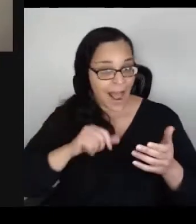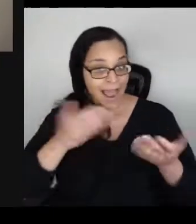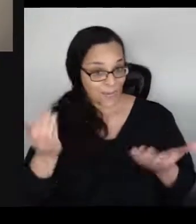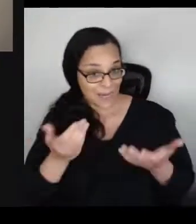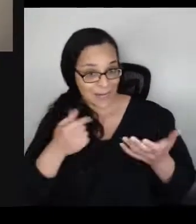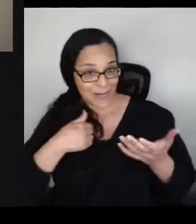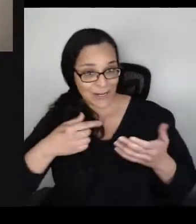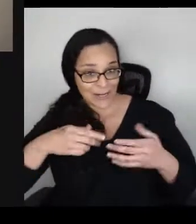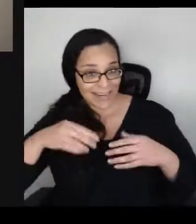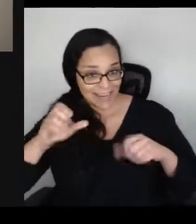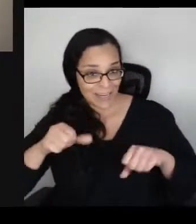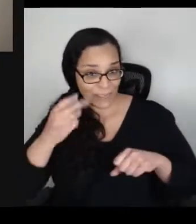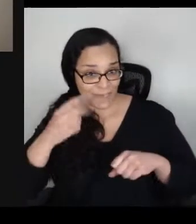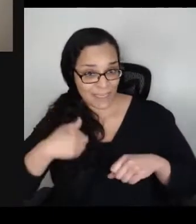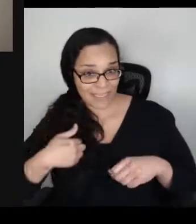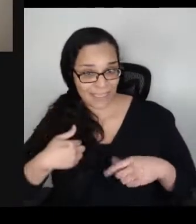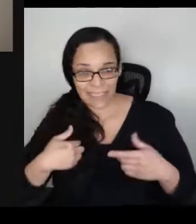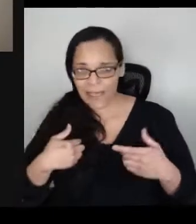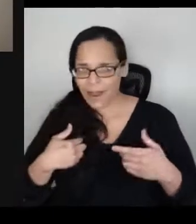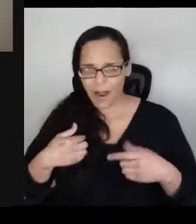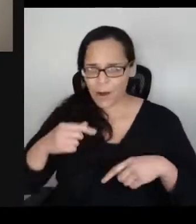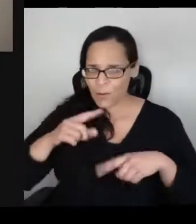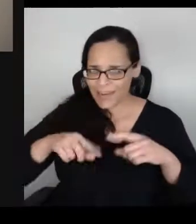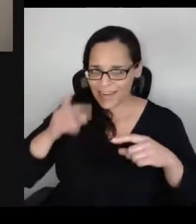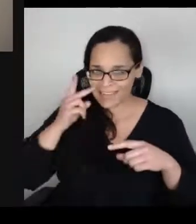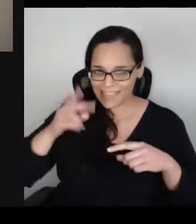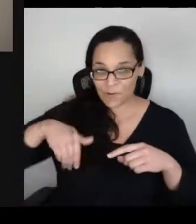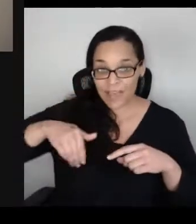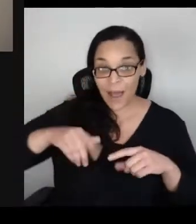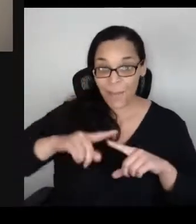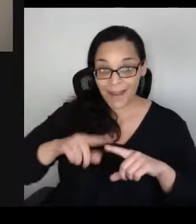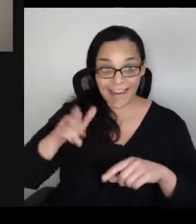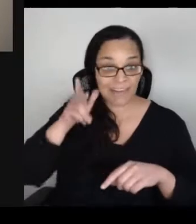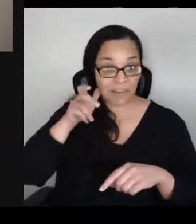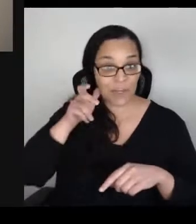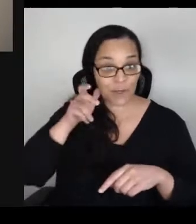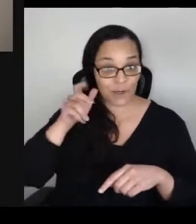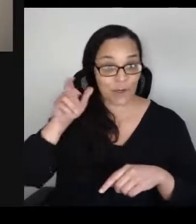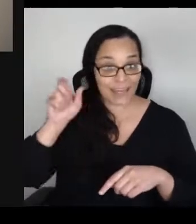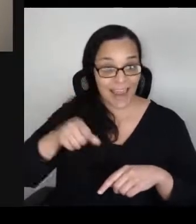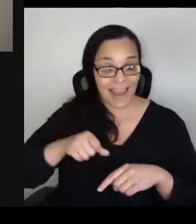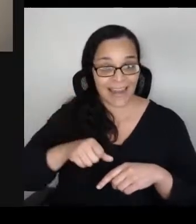We can't see you yet, but we can hear you. Okay. I'm gonna continue with the other introductions,